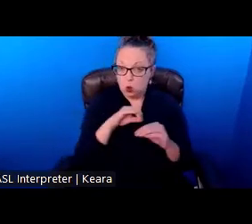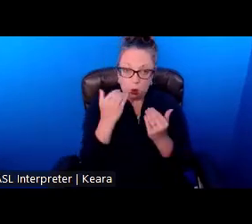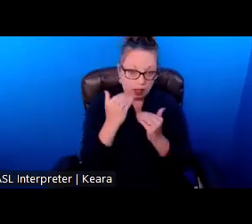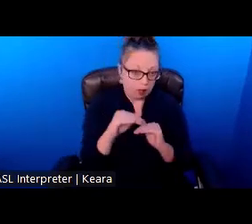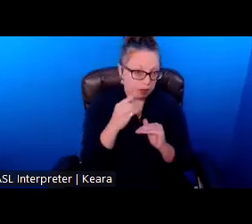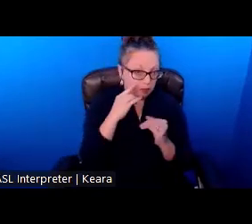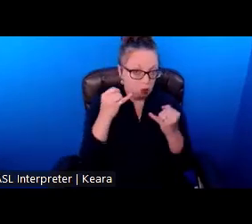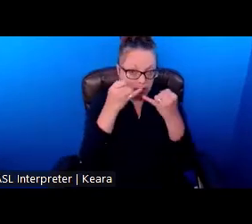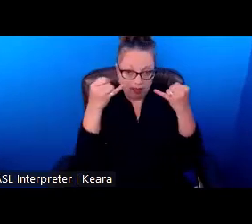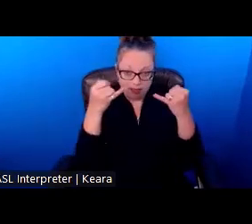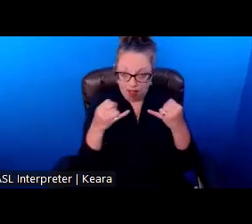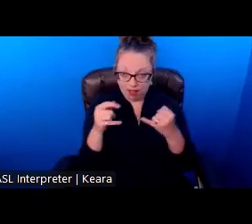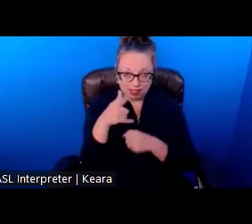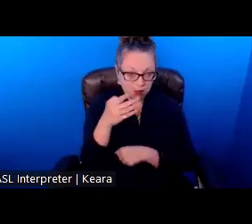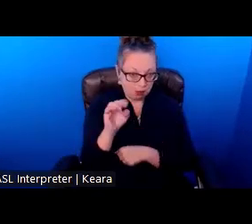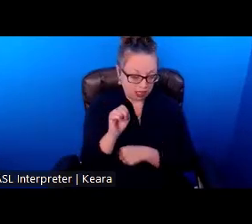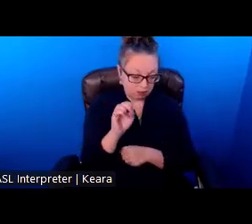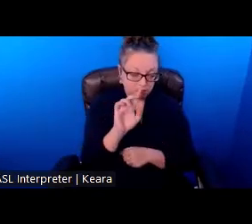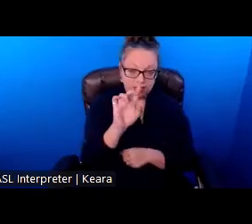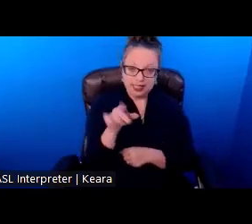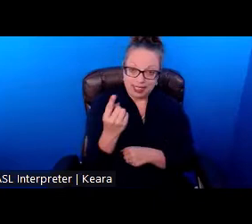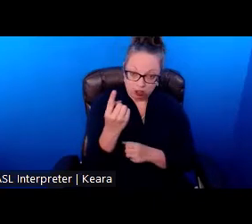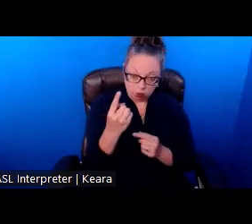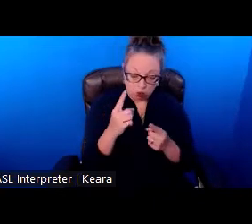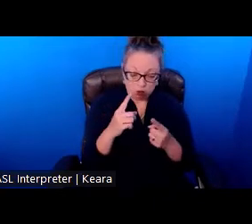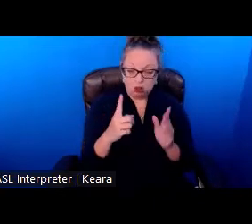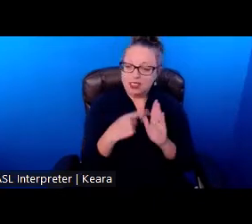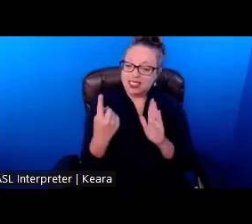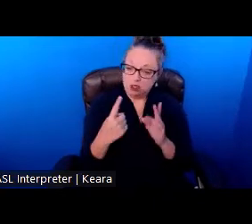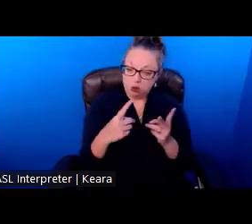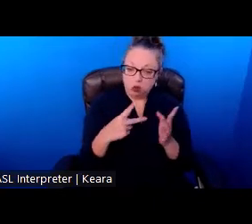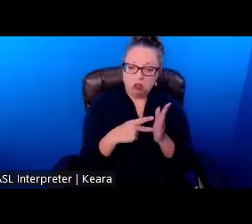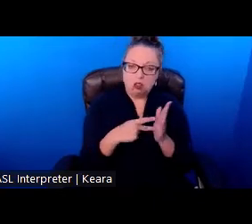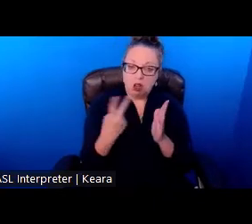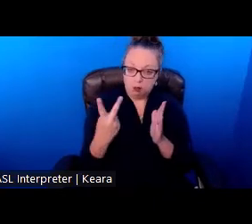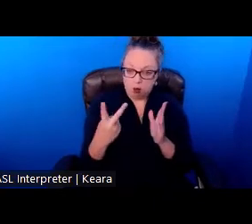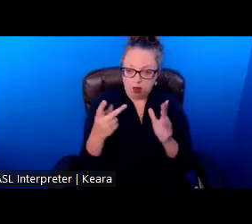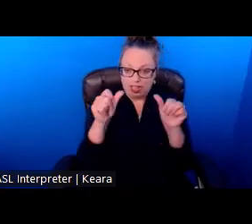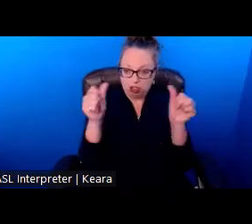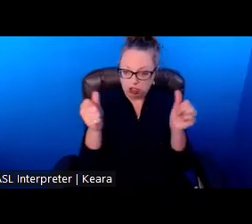single, double, and shaped spacing are acceptable as long as all other formatting and page length